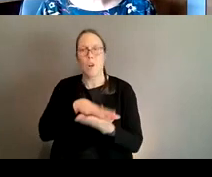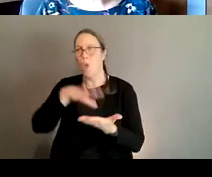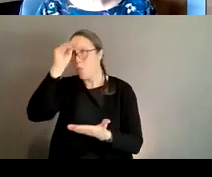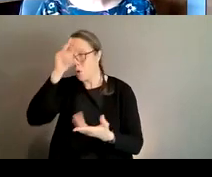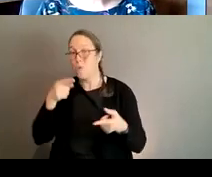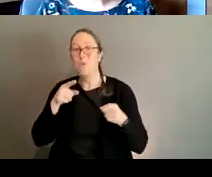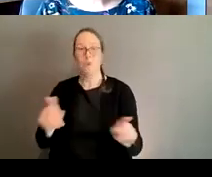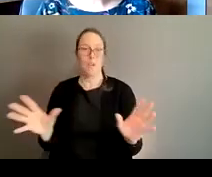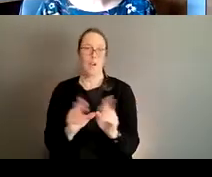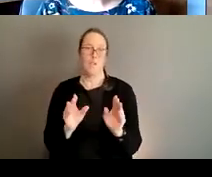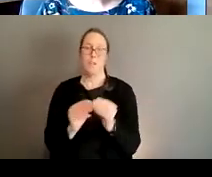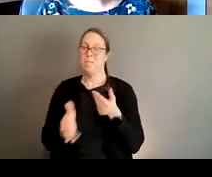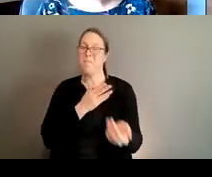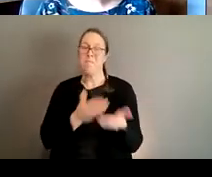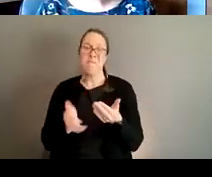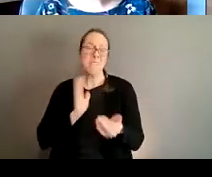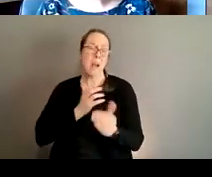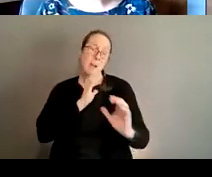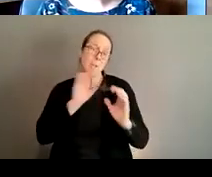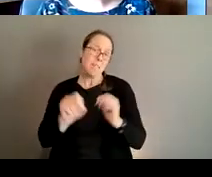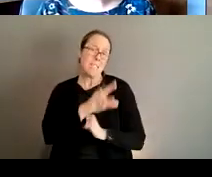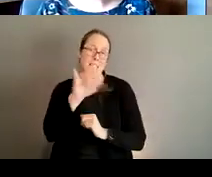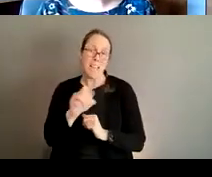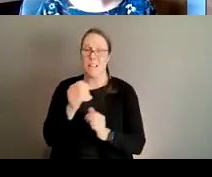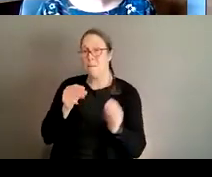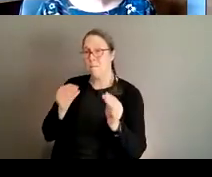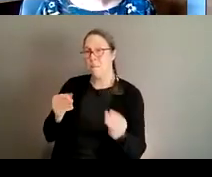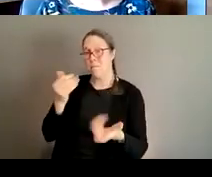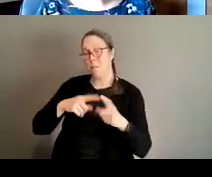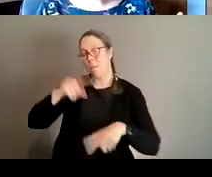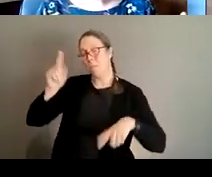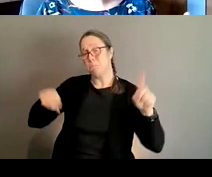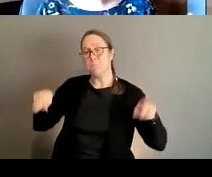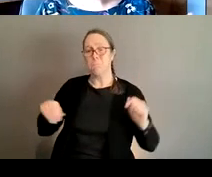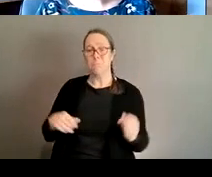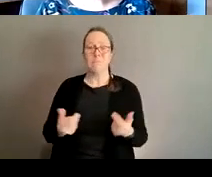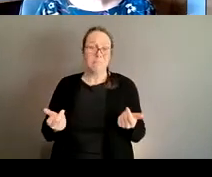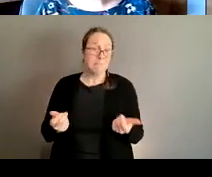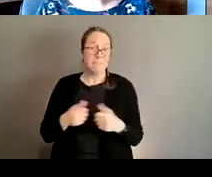though our communication styles and methods may ver greatly. So generally speaking we're